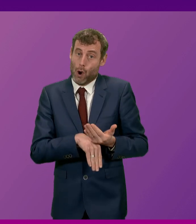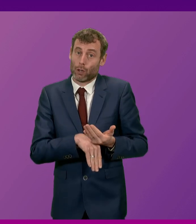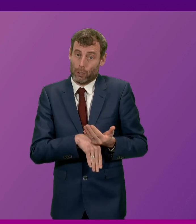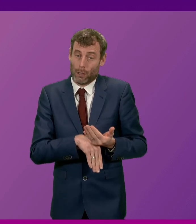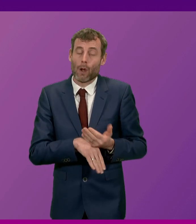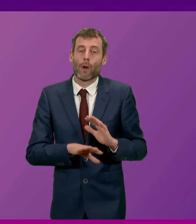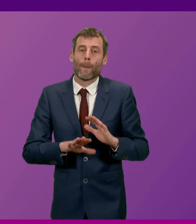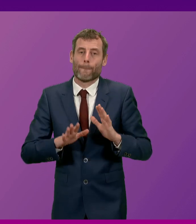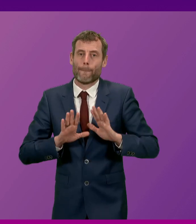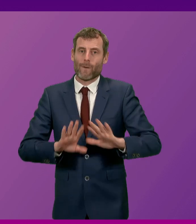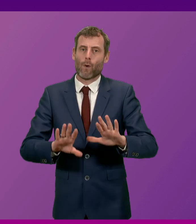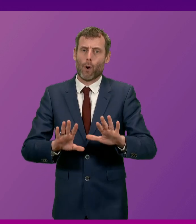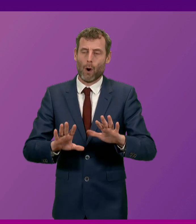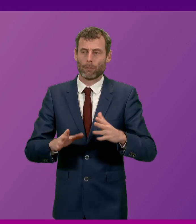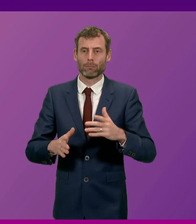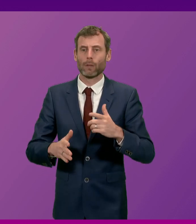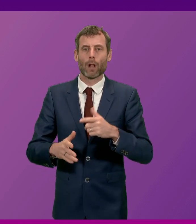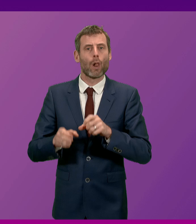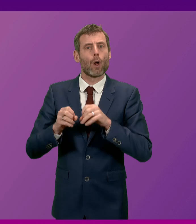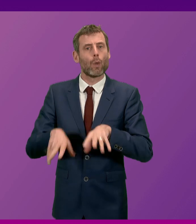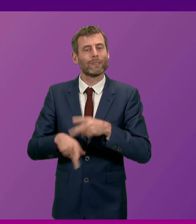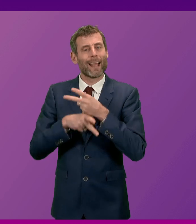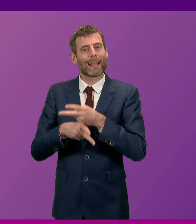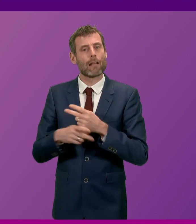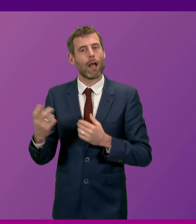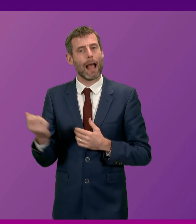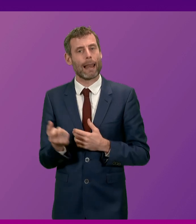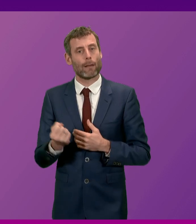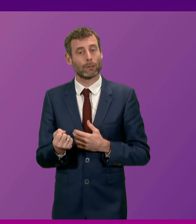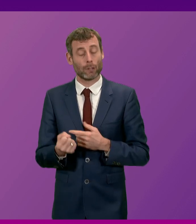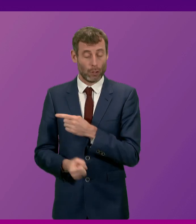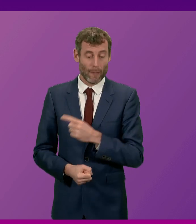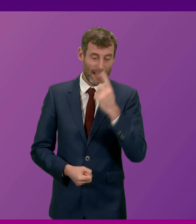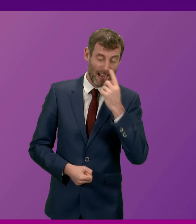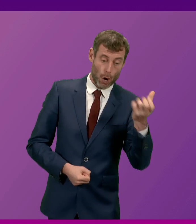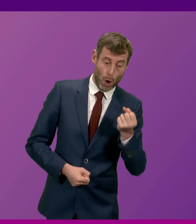They deserve the same deal here in Scotland—the right to earn more to make life a bit easier